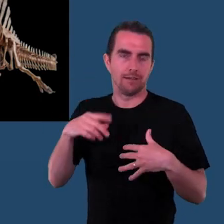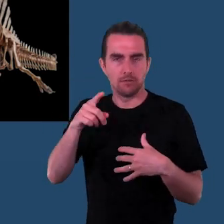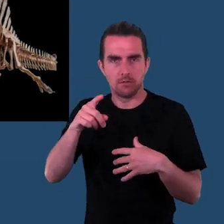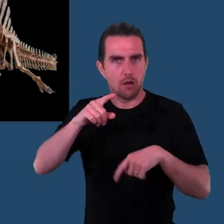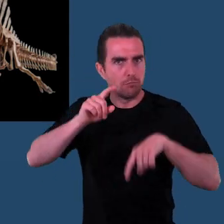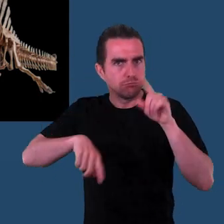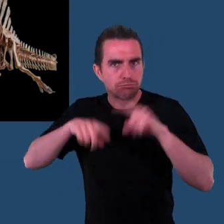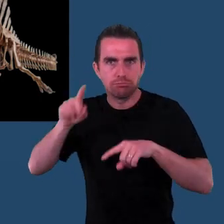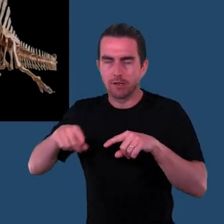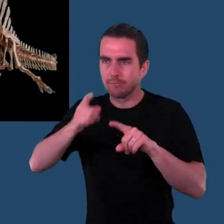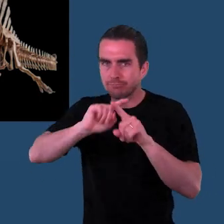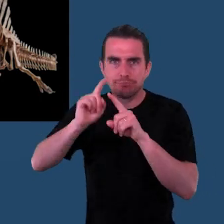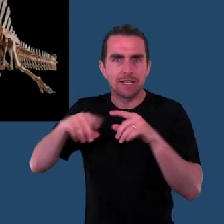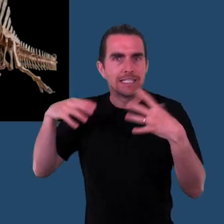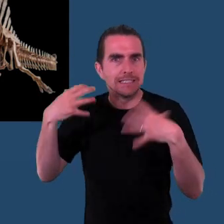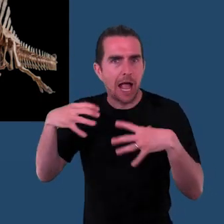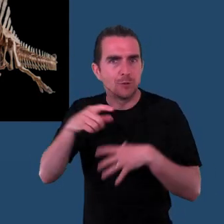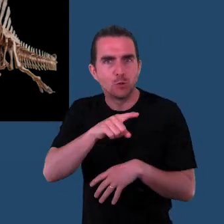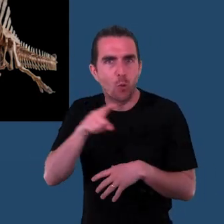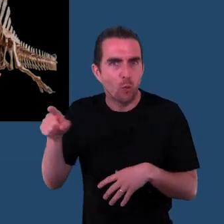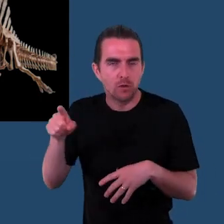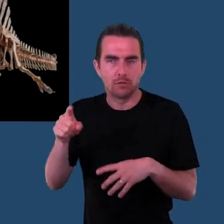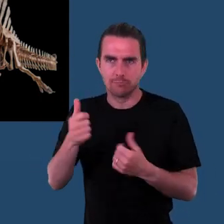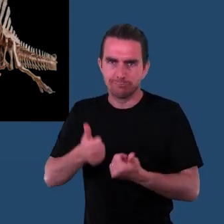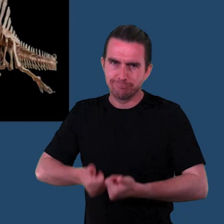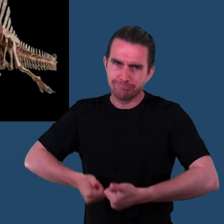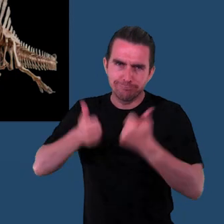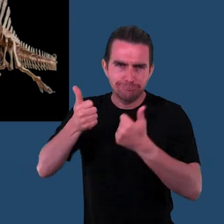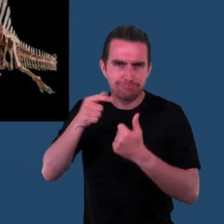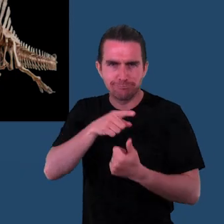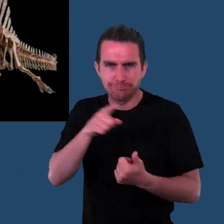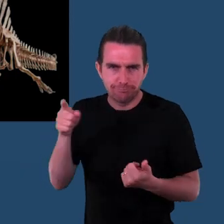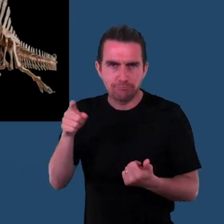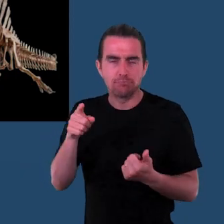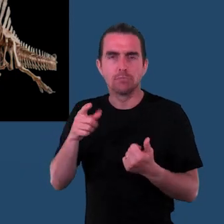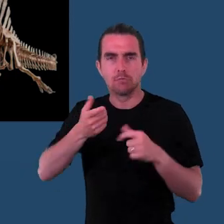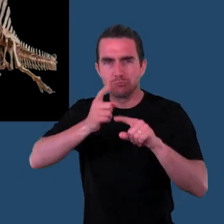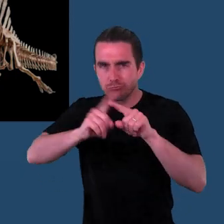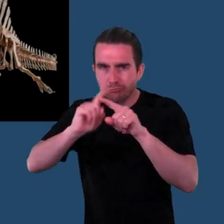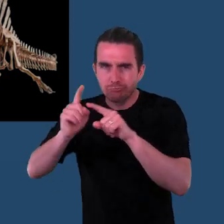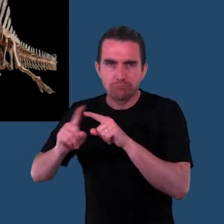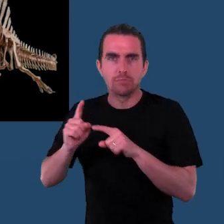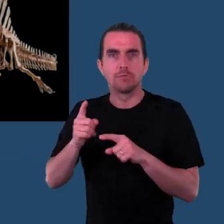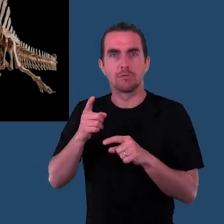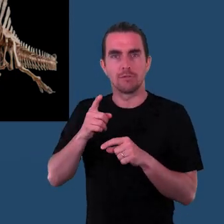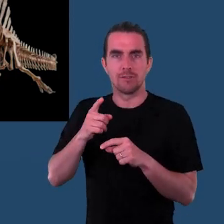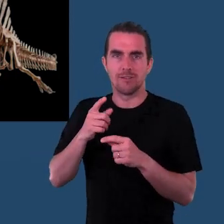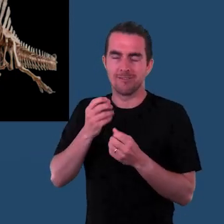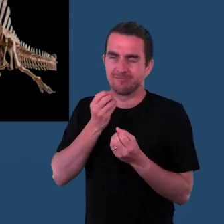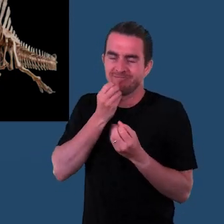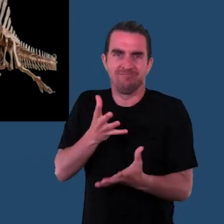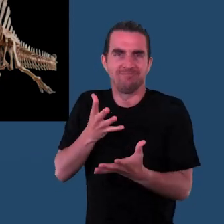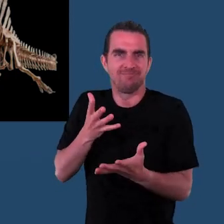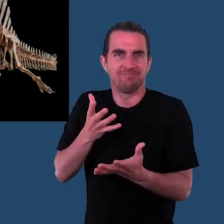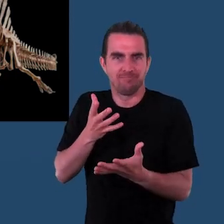to how varied and diverse dinosaurs were, and how successful they were at occupying various different what we call niches,